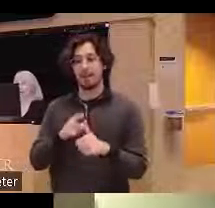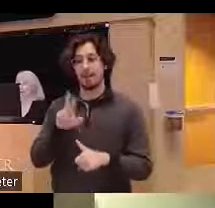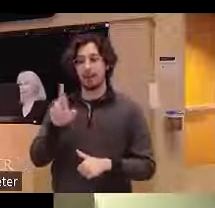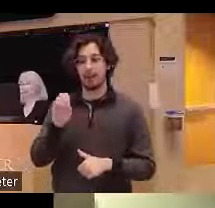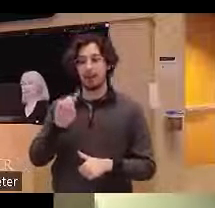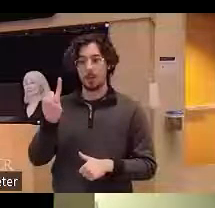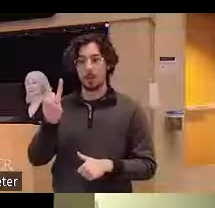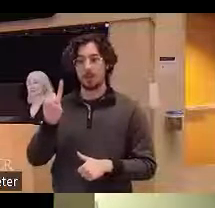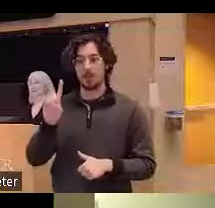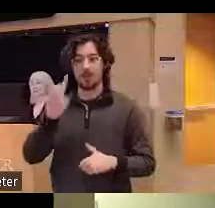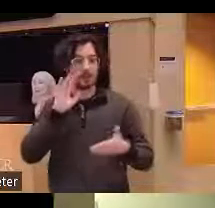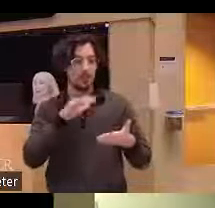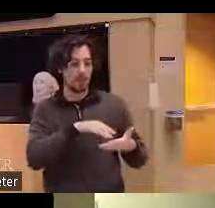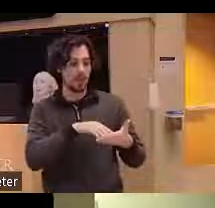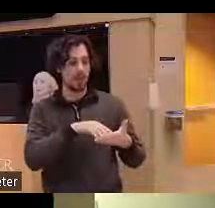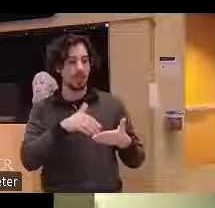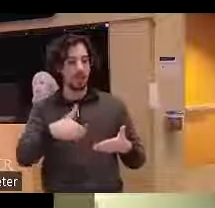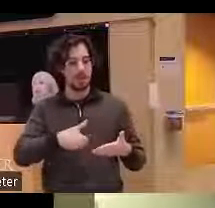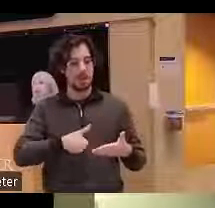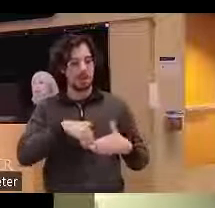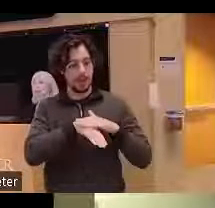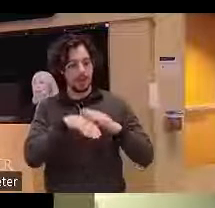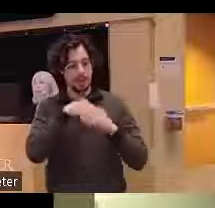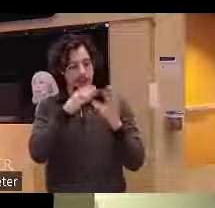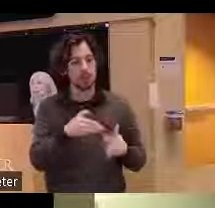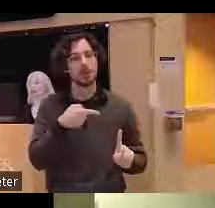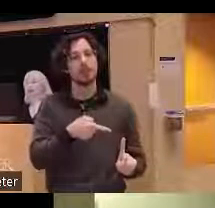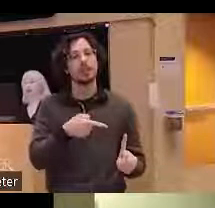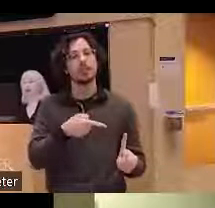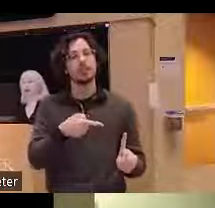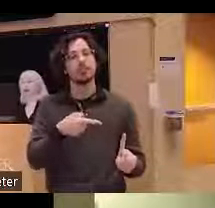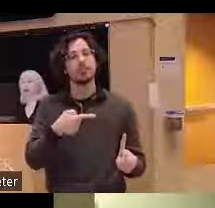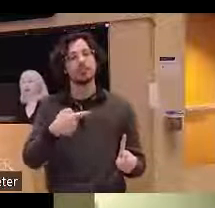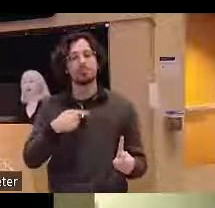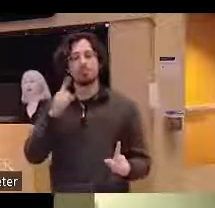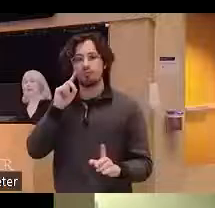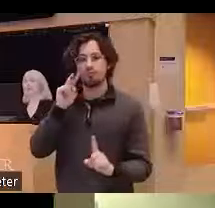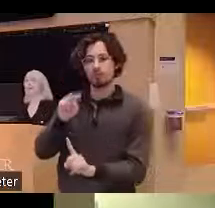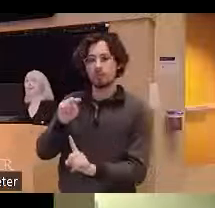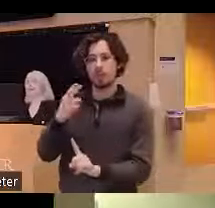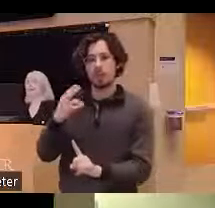and my interest was hippocampal inflammation which I had early on found was characteristic